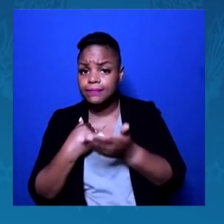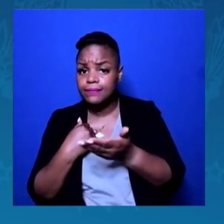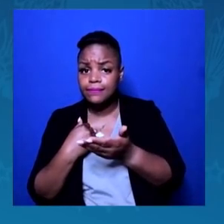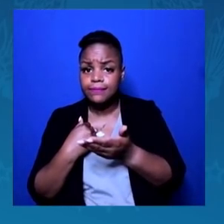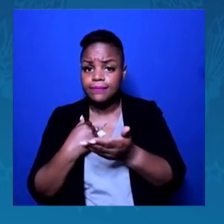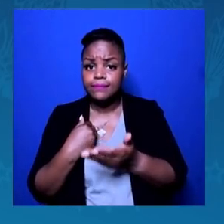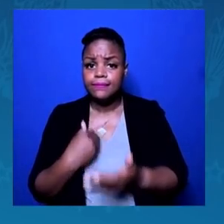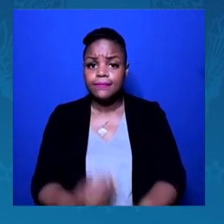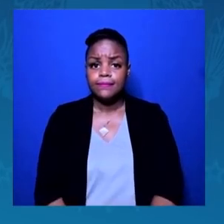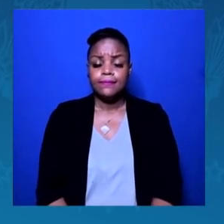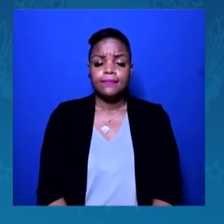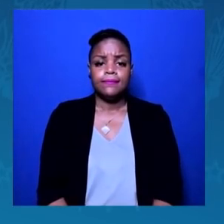You have -- you have raised the --